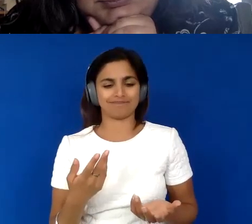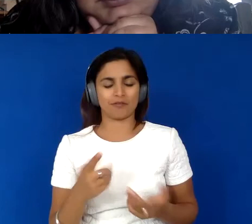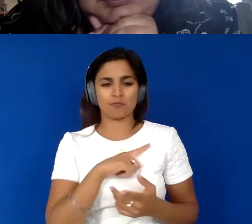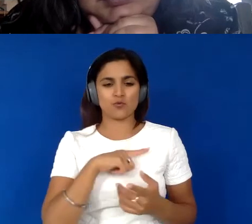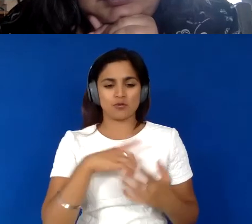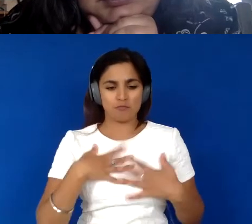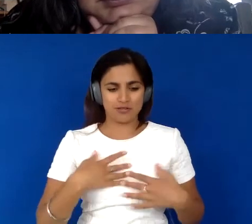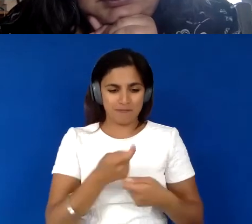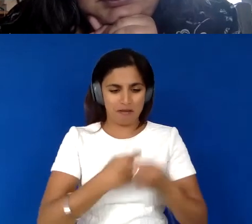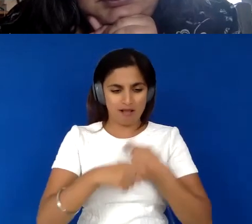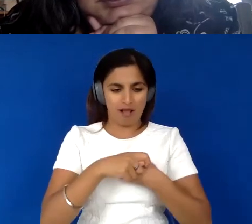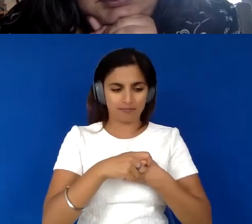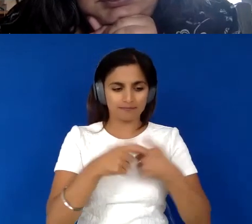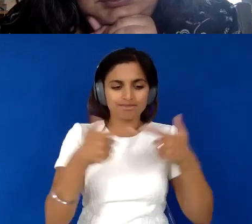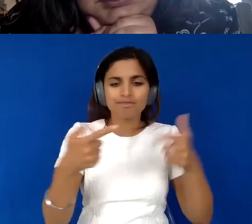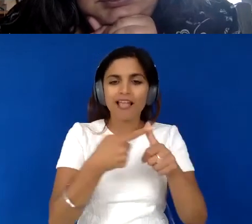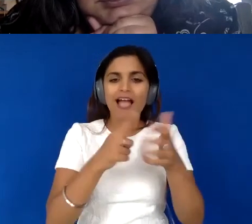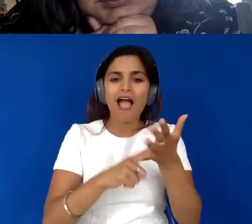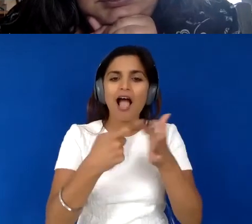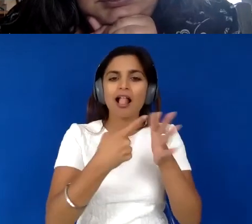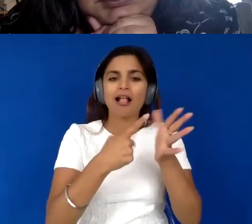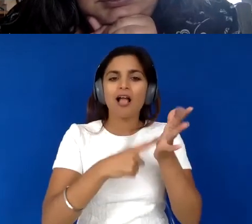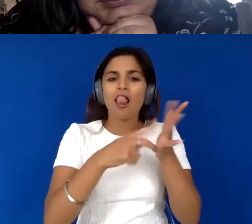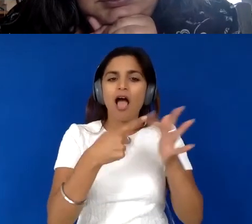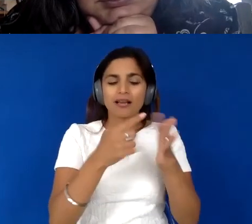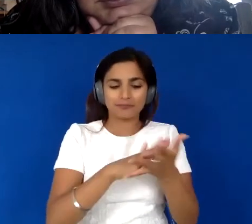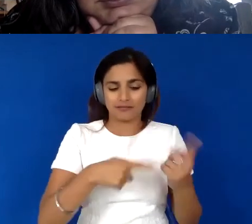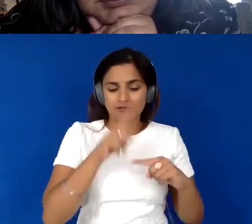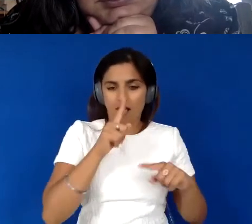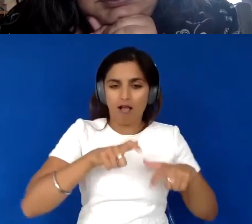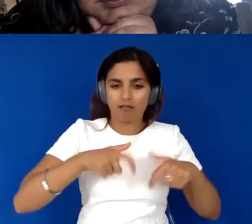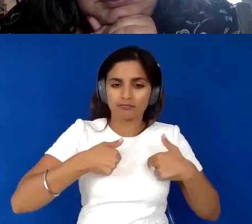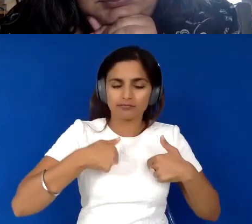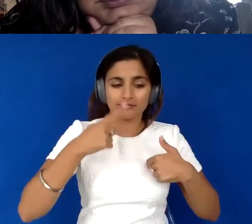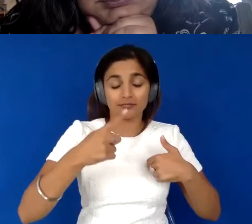there's a lot of, a lot of people who benefit from that kind of misinformation